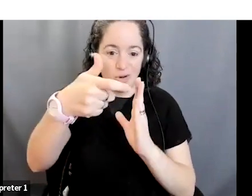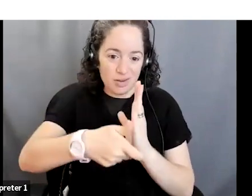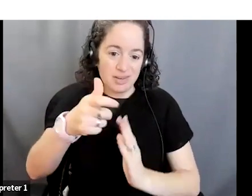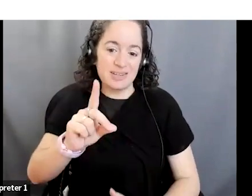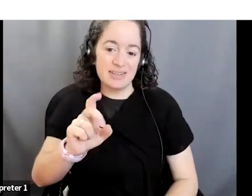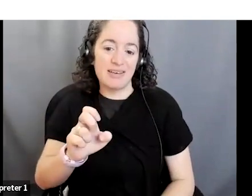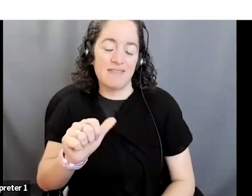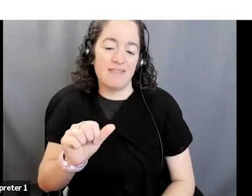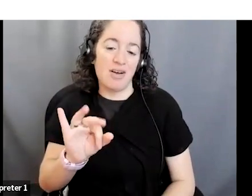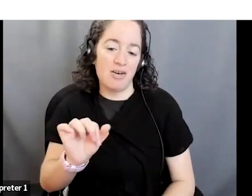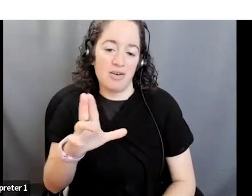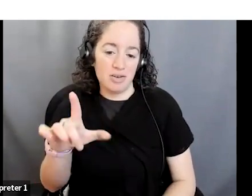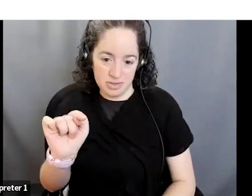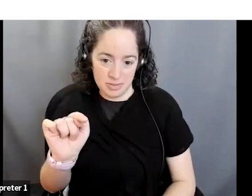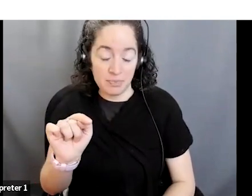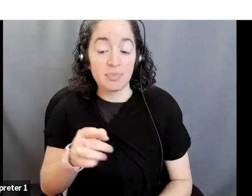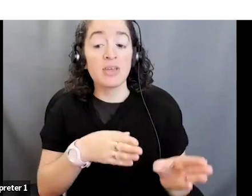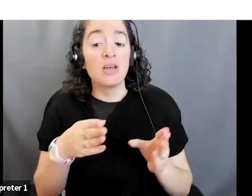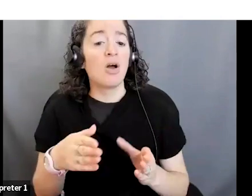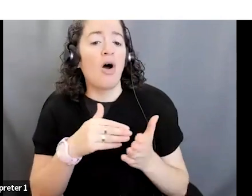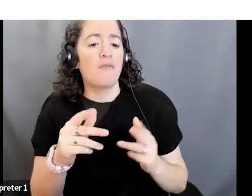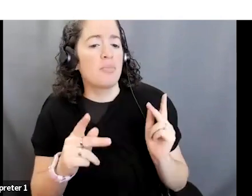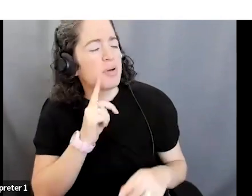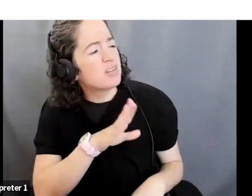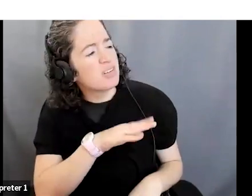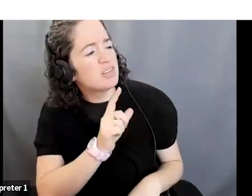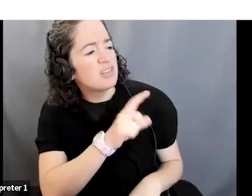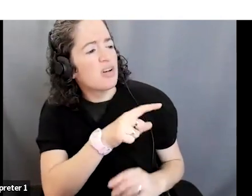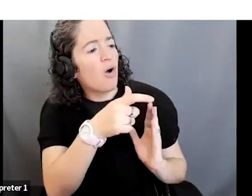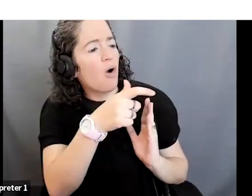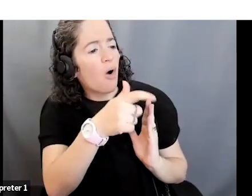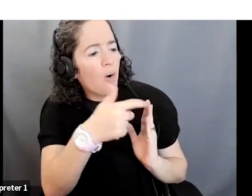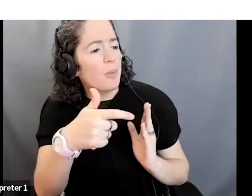Since I always get asked about automation and what automation does and doesn't cover,